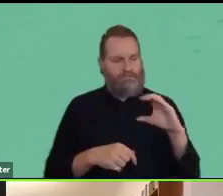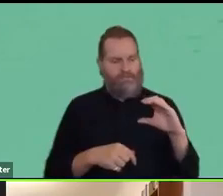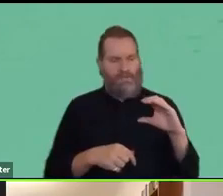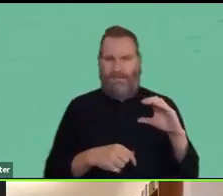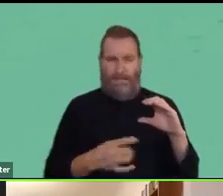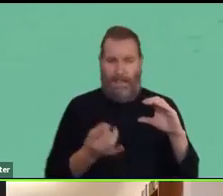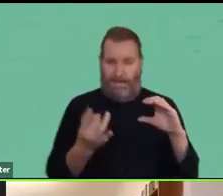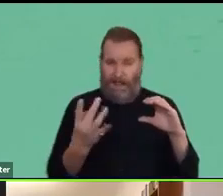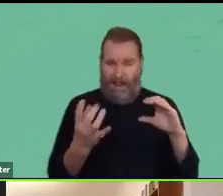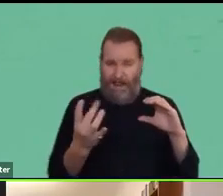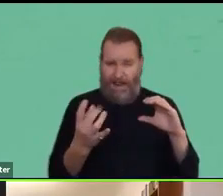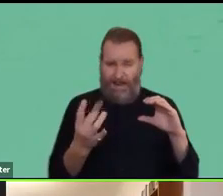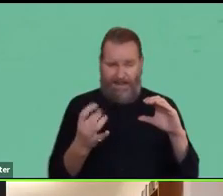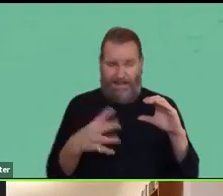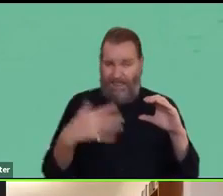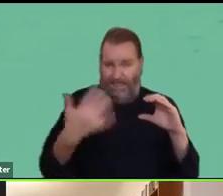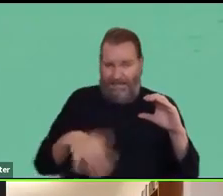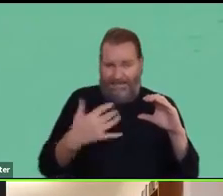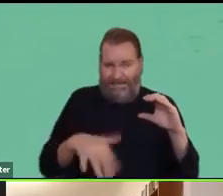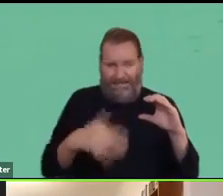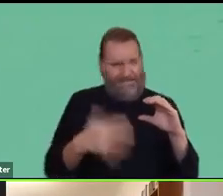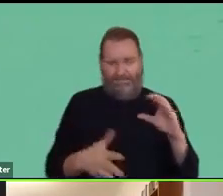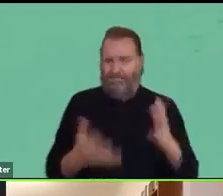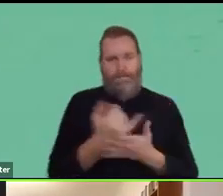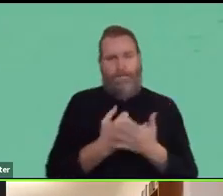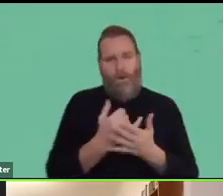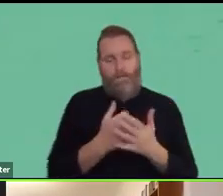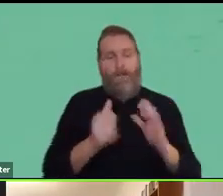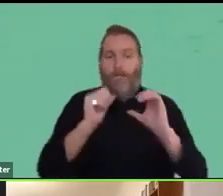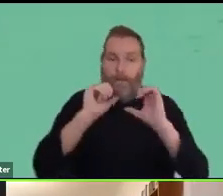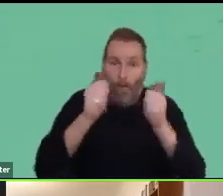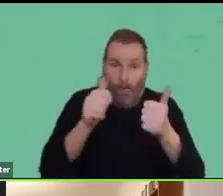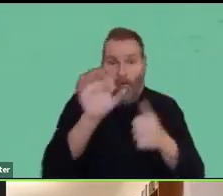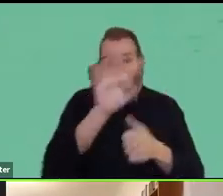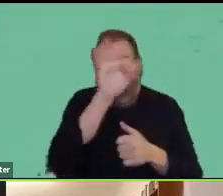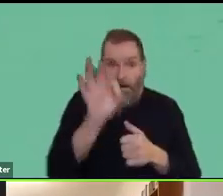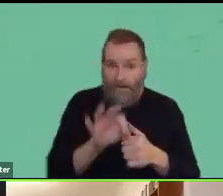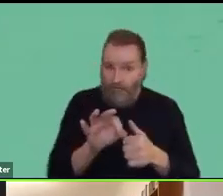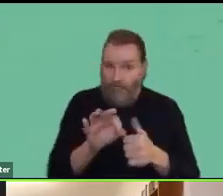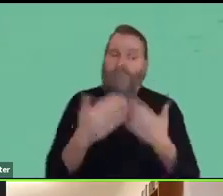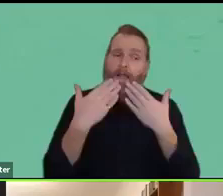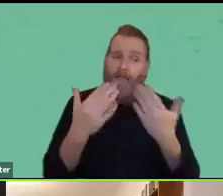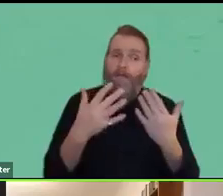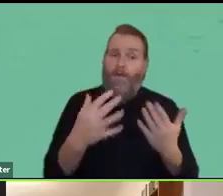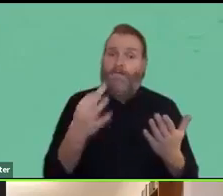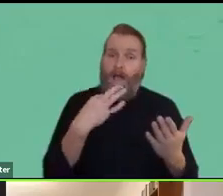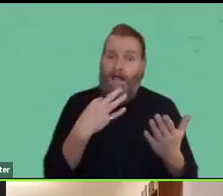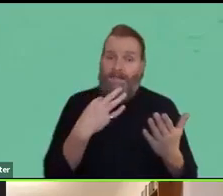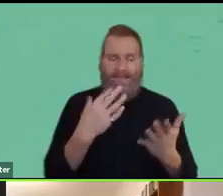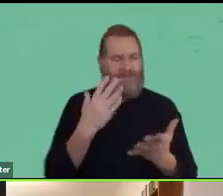to what you deserve so so I’m glad the question has pointed that out um but really it's something